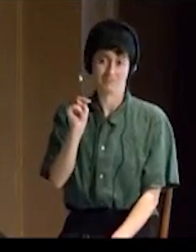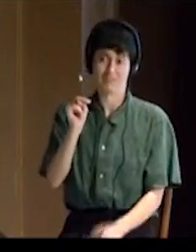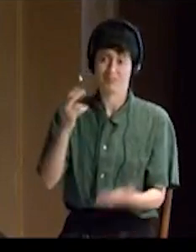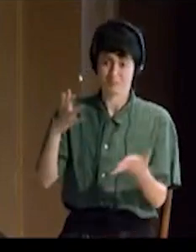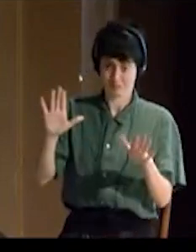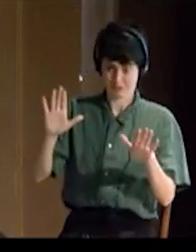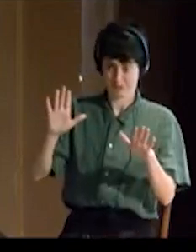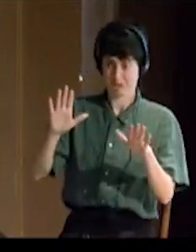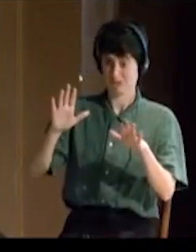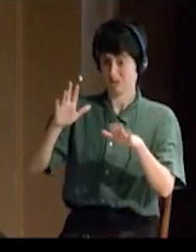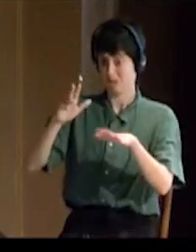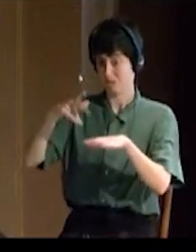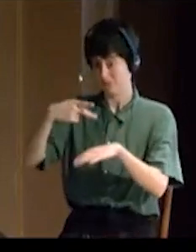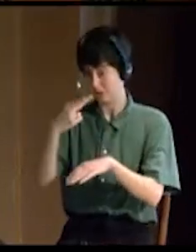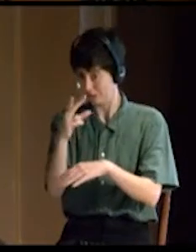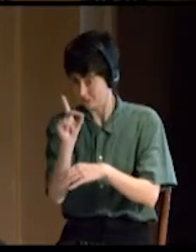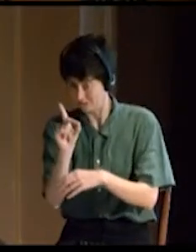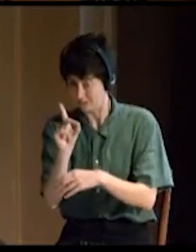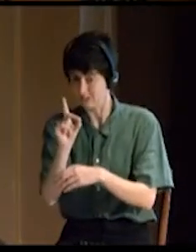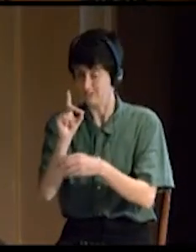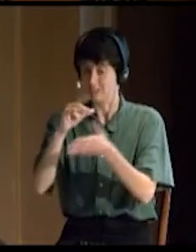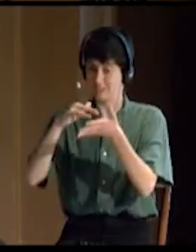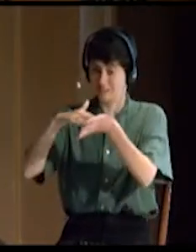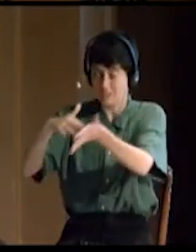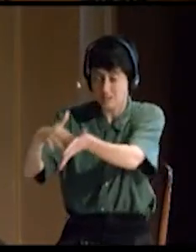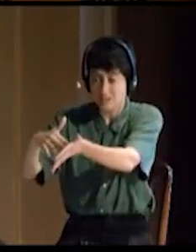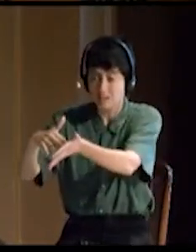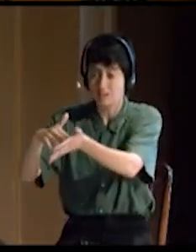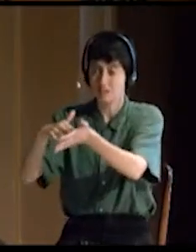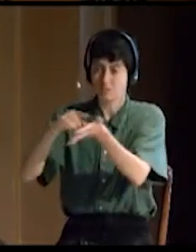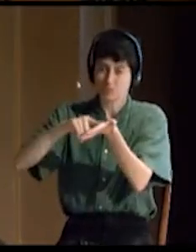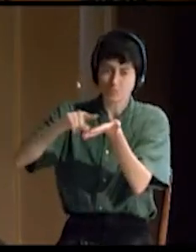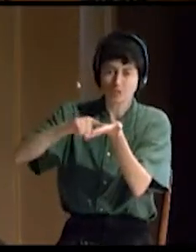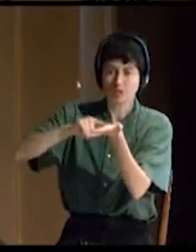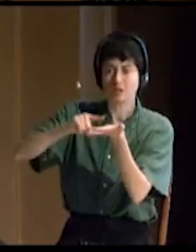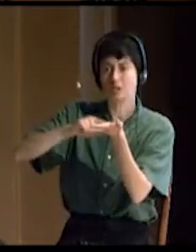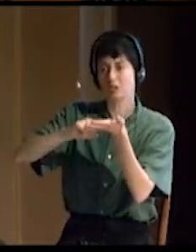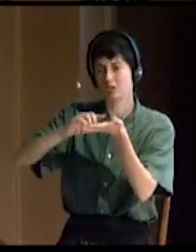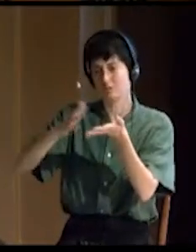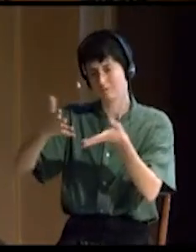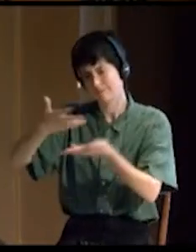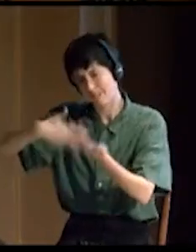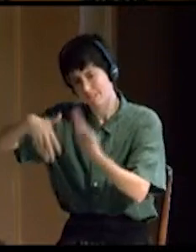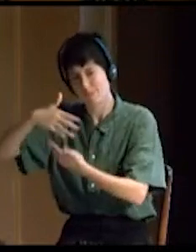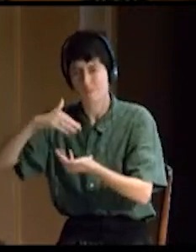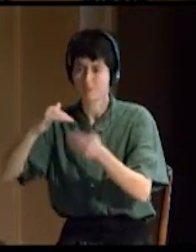postdoctoral research fellow conducting collaborative research at the Smithsonian Institution's National Museum